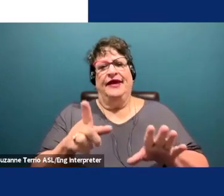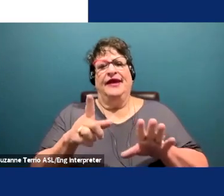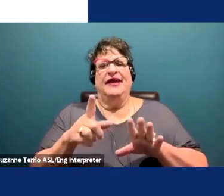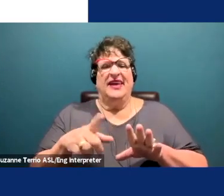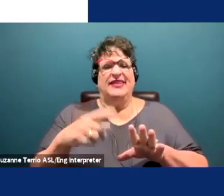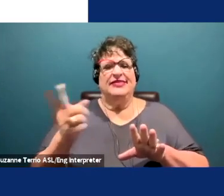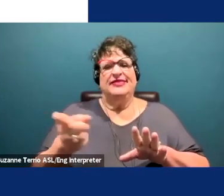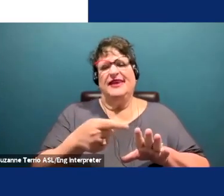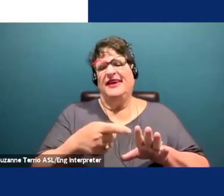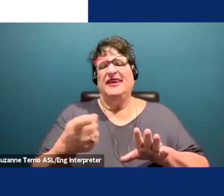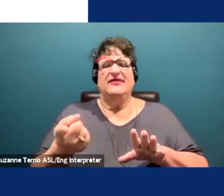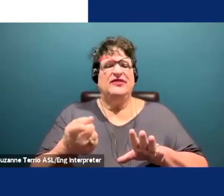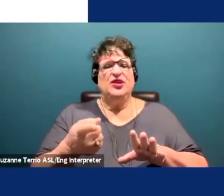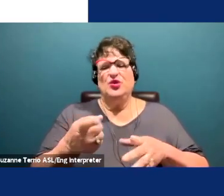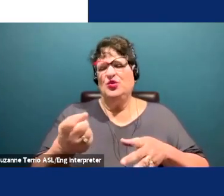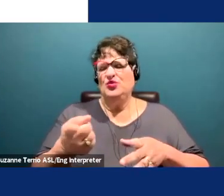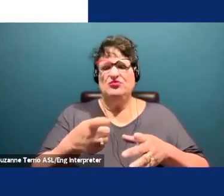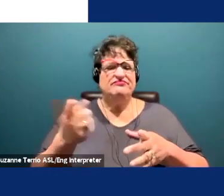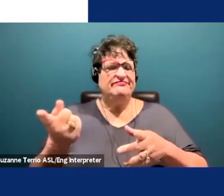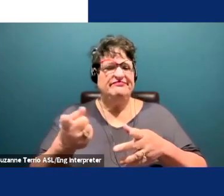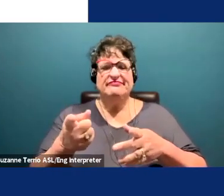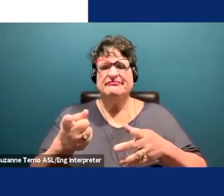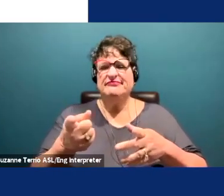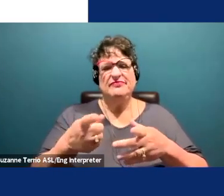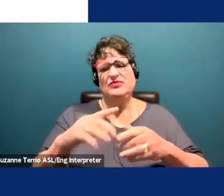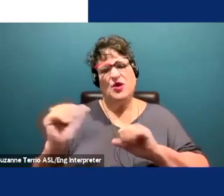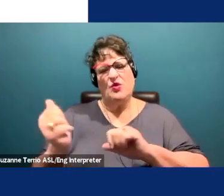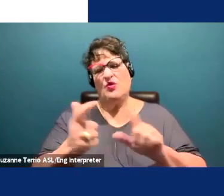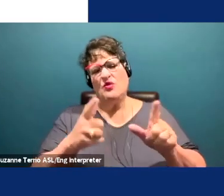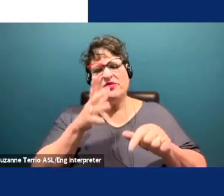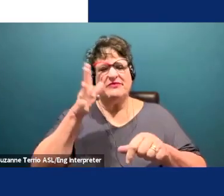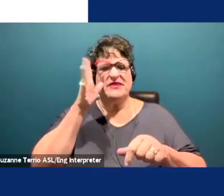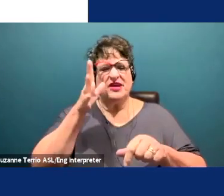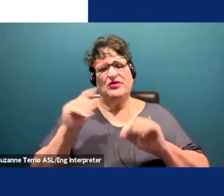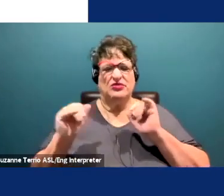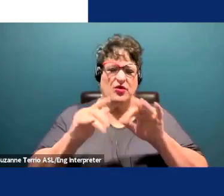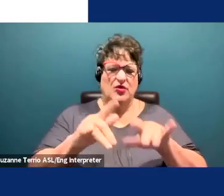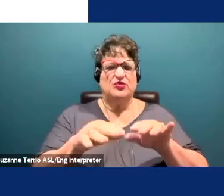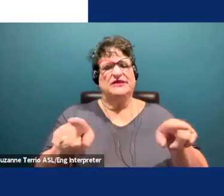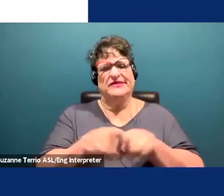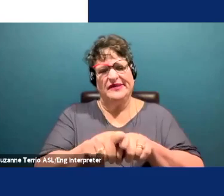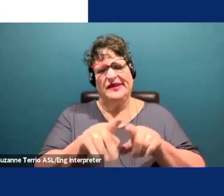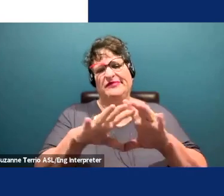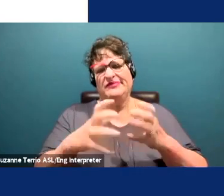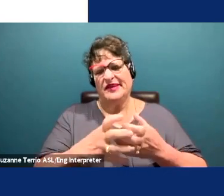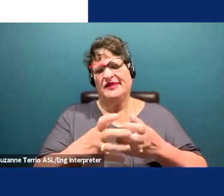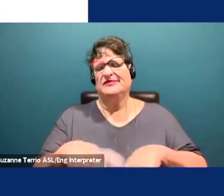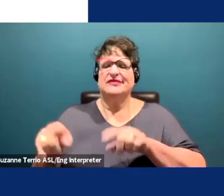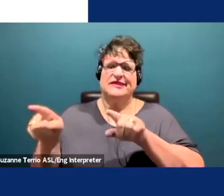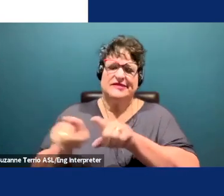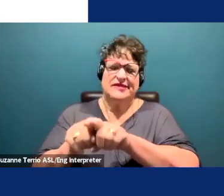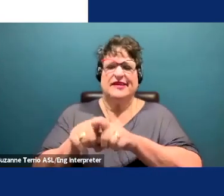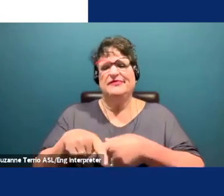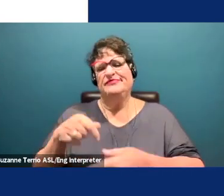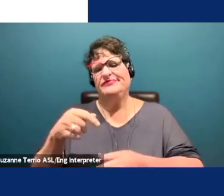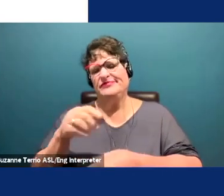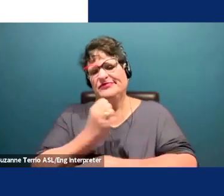and every parent is expected to go to the same parenting class, the same drug rehabilitation program, and there isn't much else that